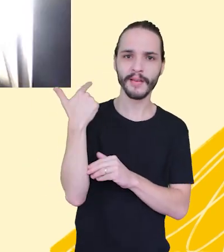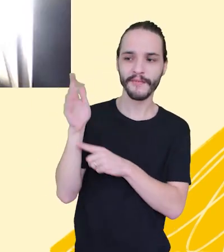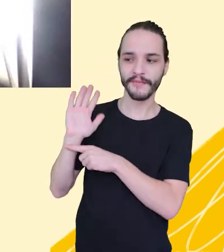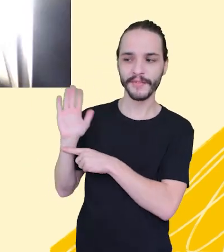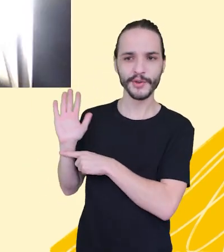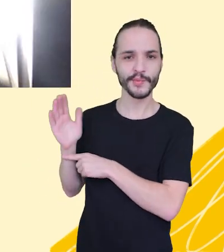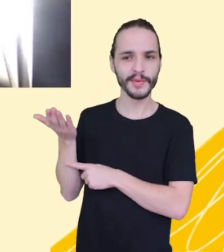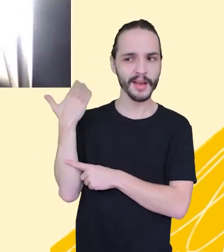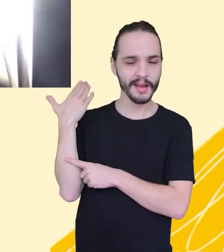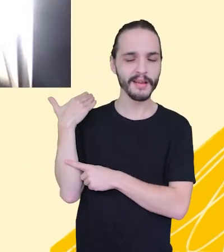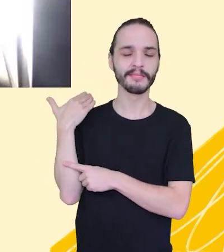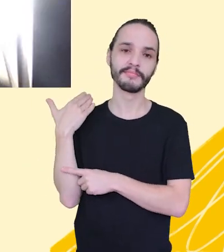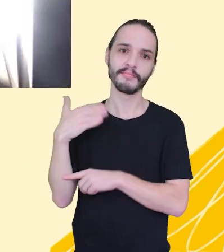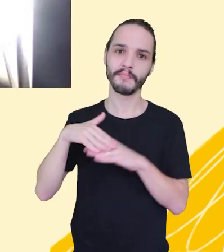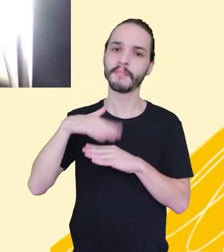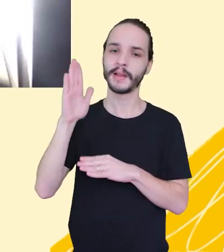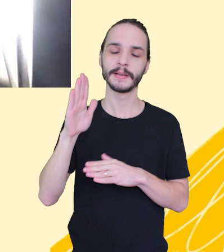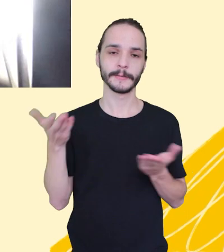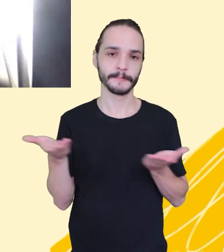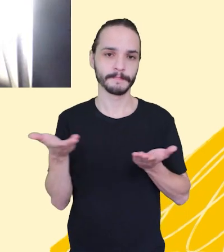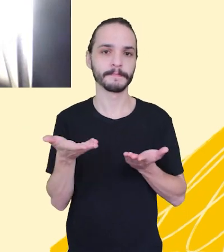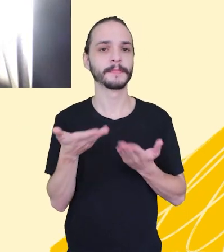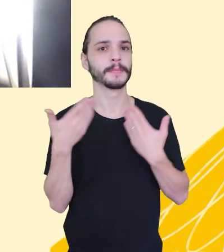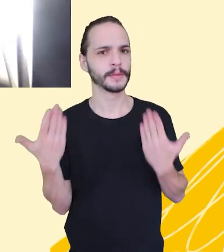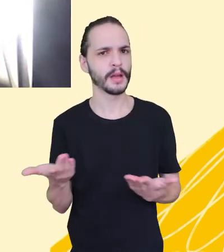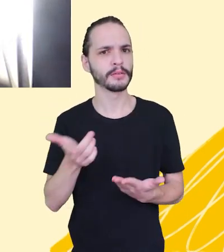I mean there are things happening in The Dreamed Path.